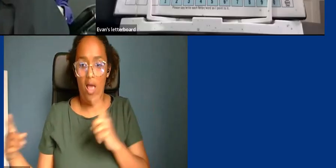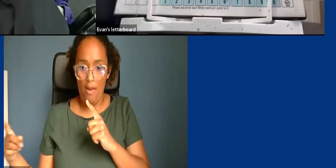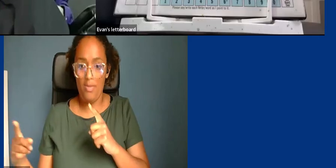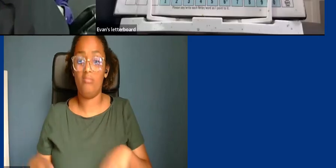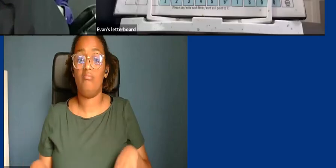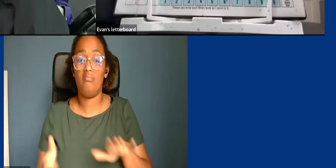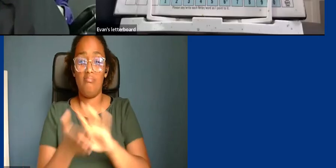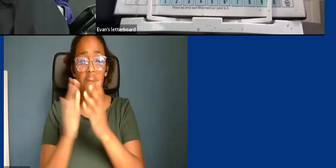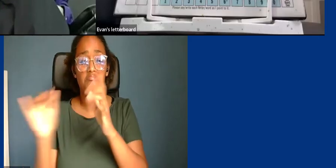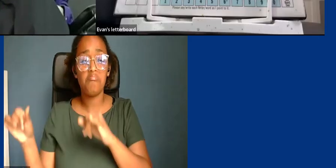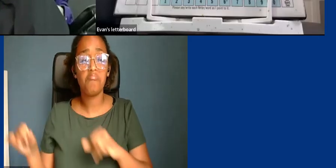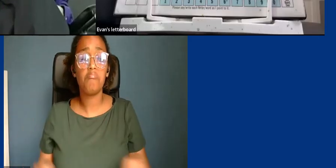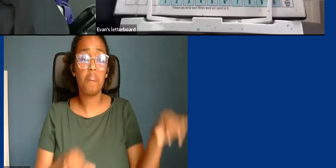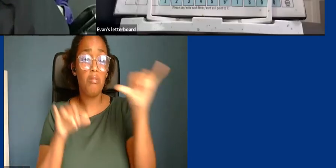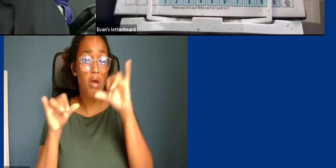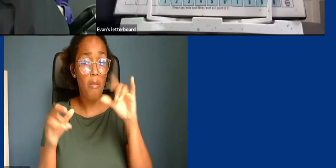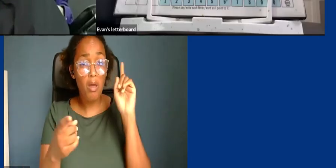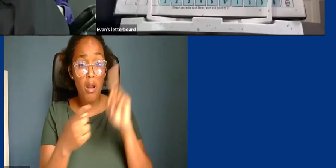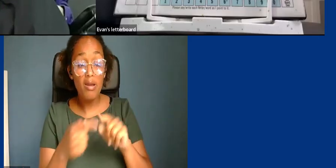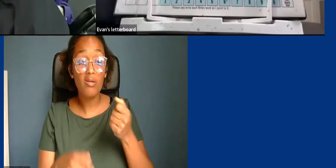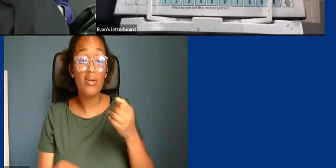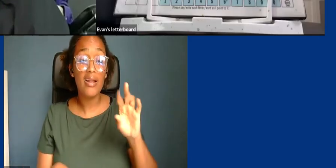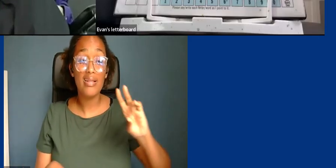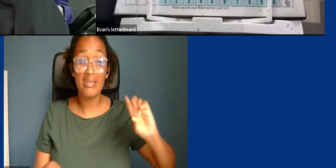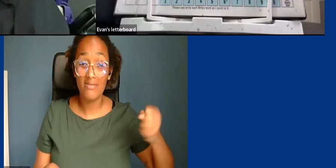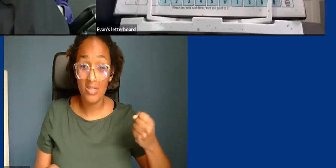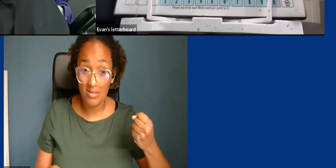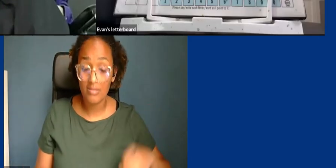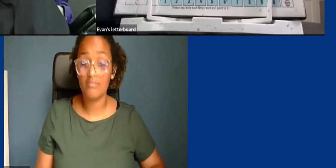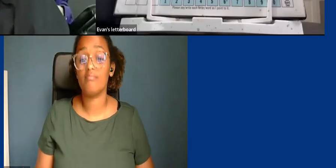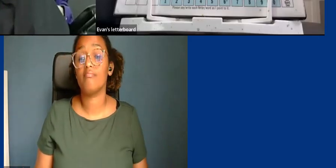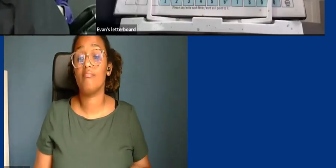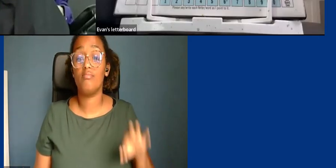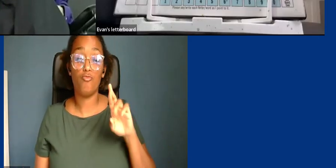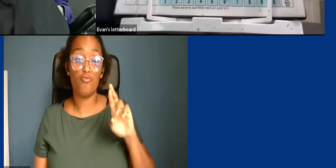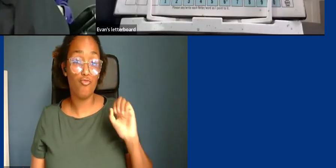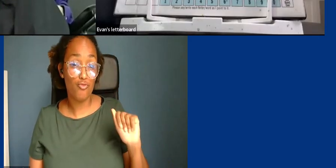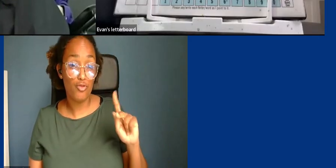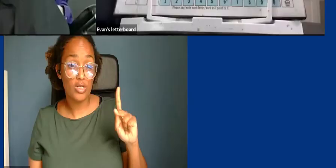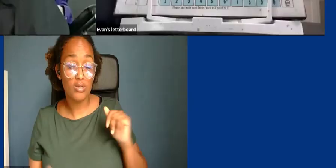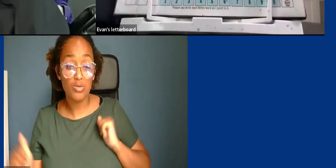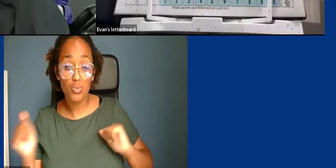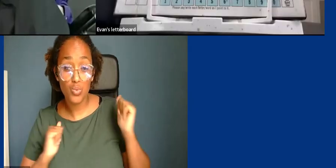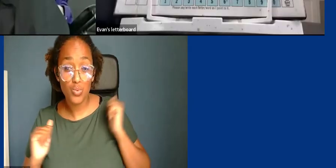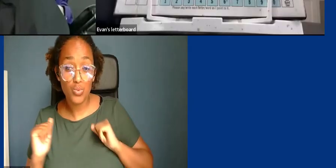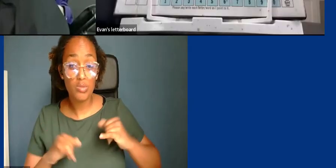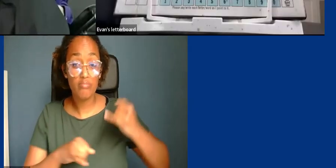Freak shows and institutions were not all that different. Both treated people with